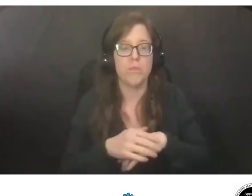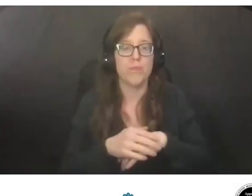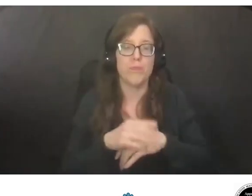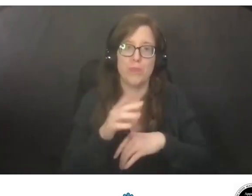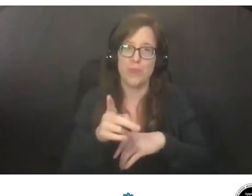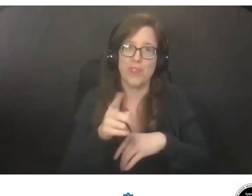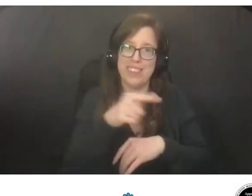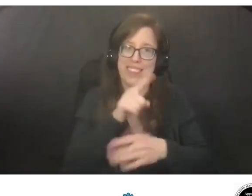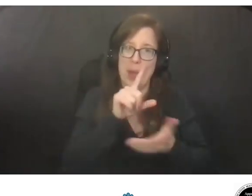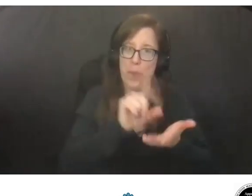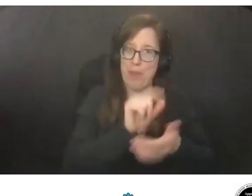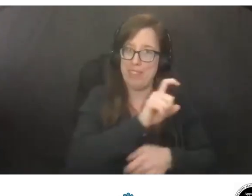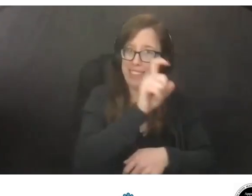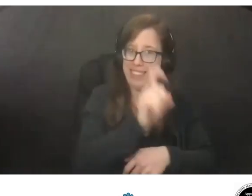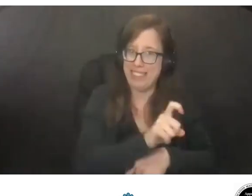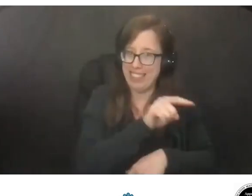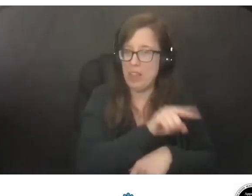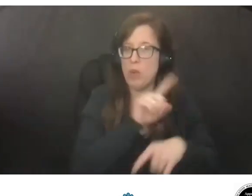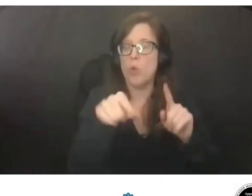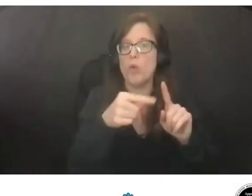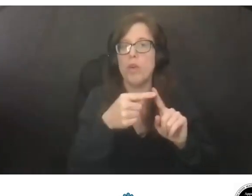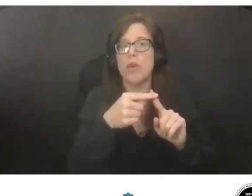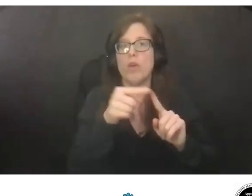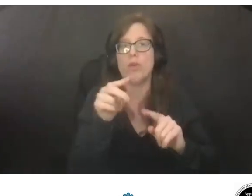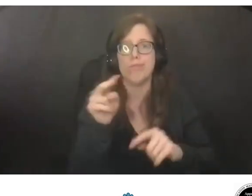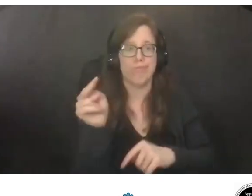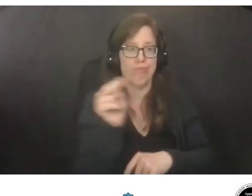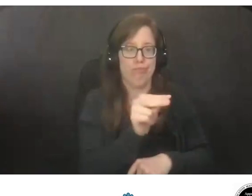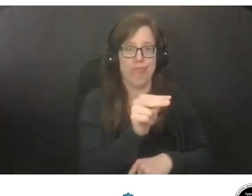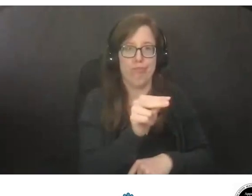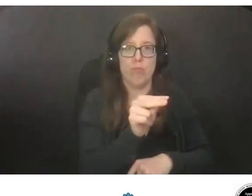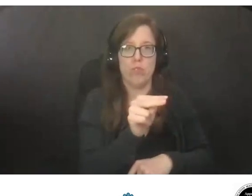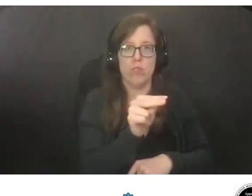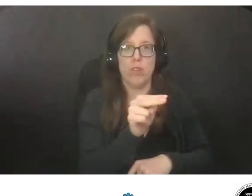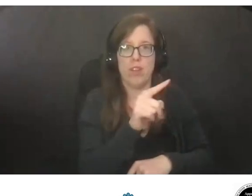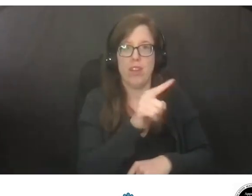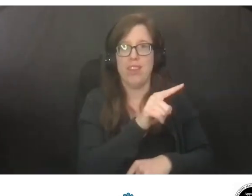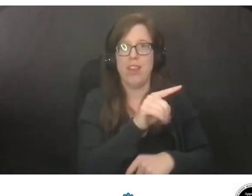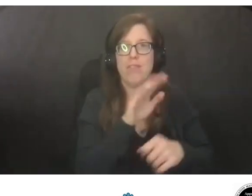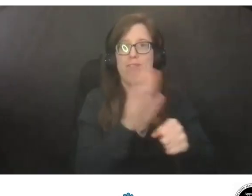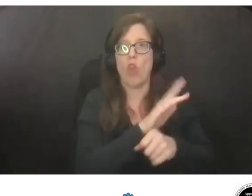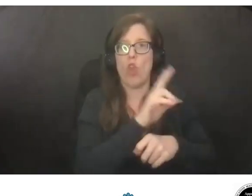because this was published in Texas, when you're looking at the full version of the document, it